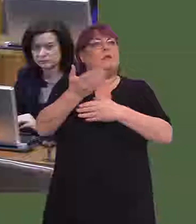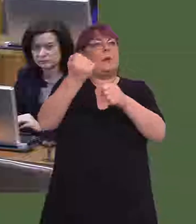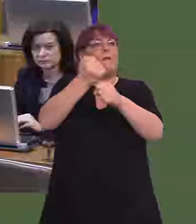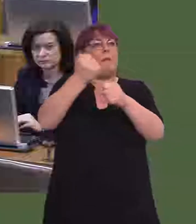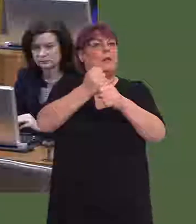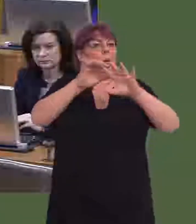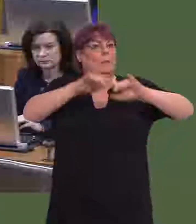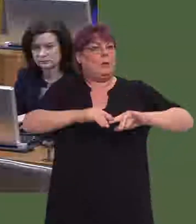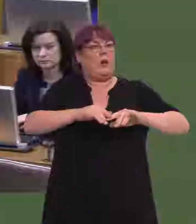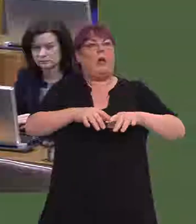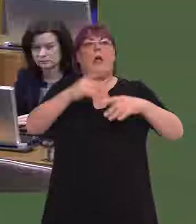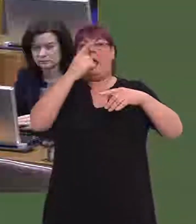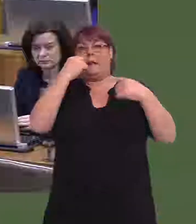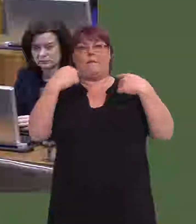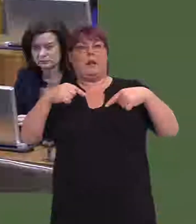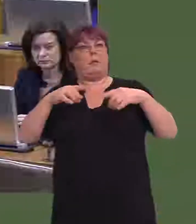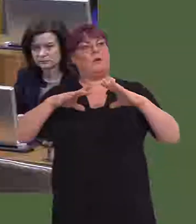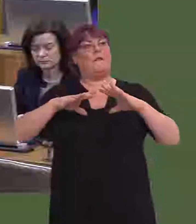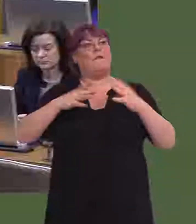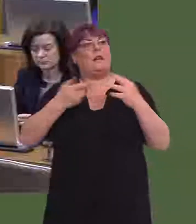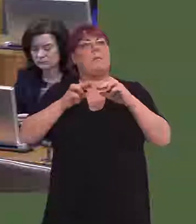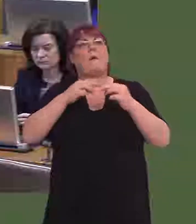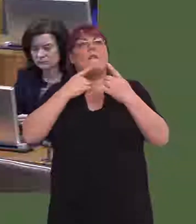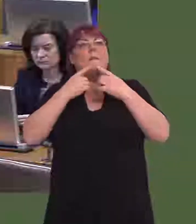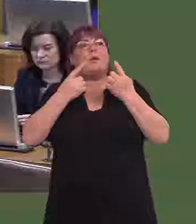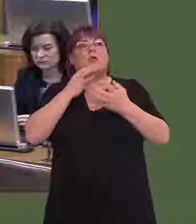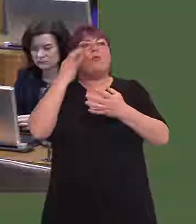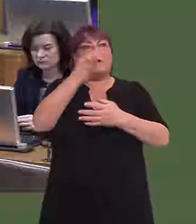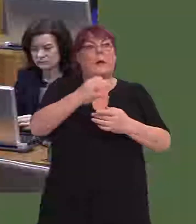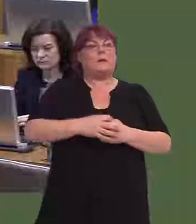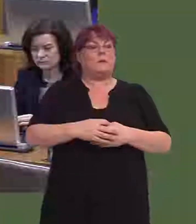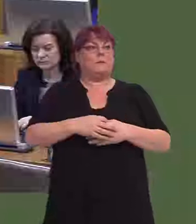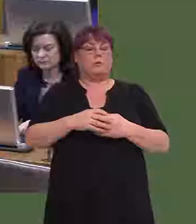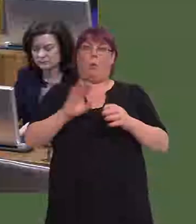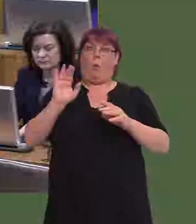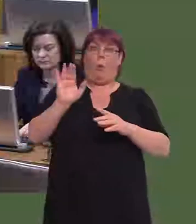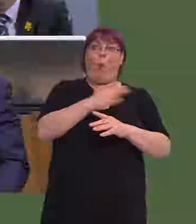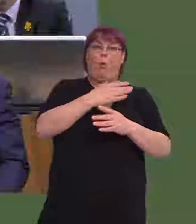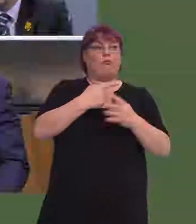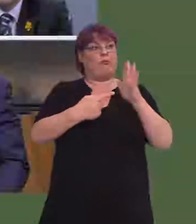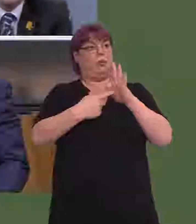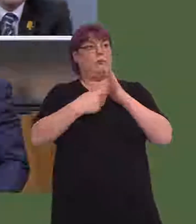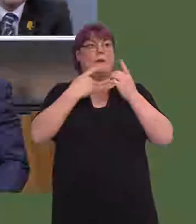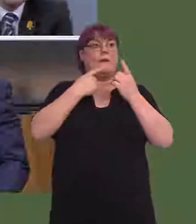And that is something that I know, but as I say, all relevant information was provided to the inquiry. Andrew RT Davies AM: So, you haven't made it available.